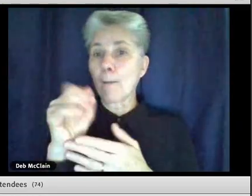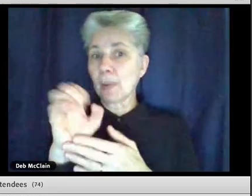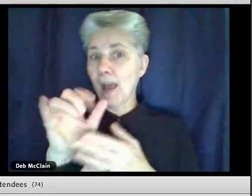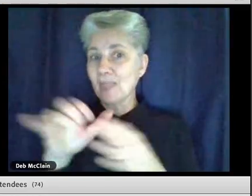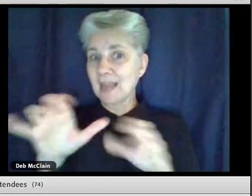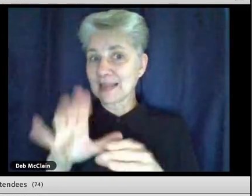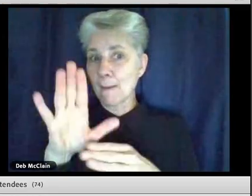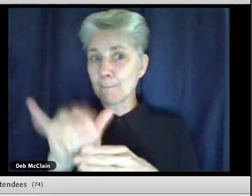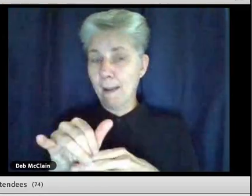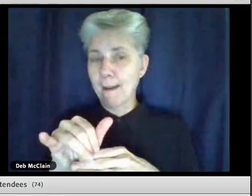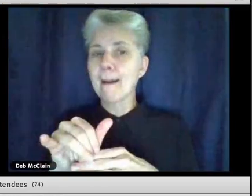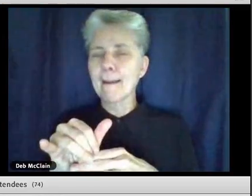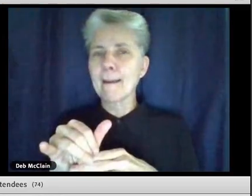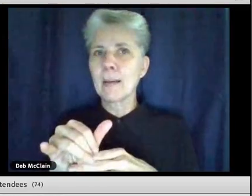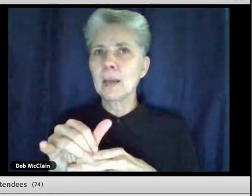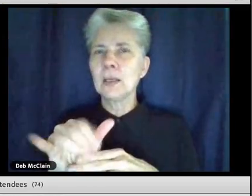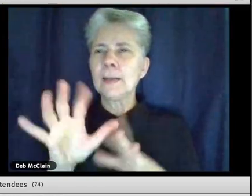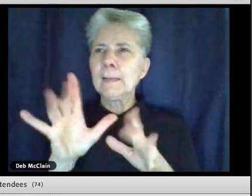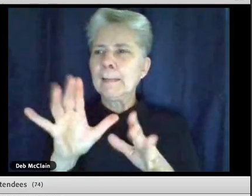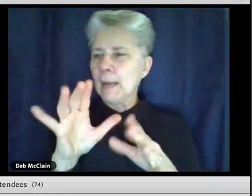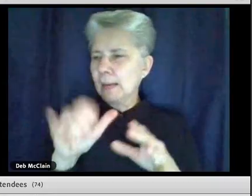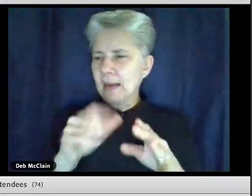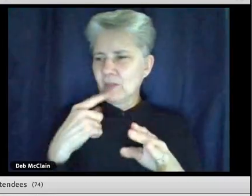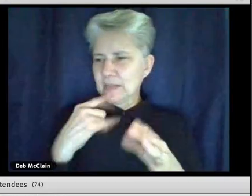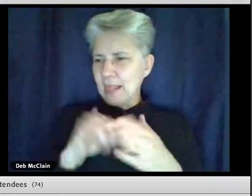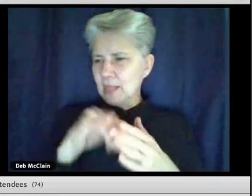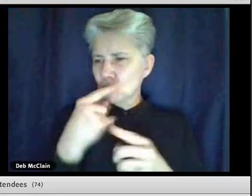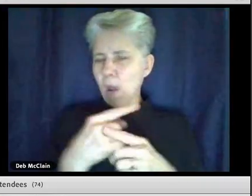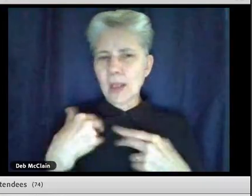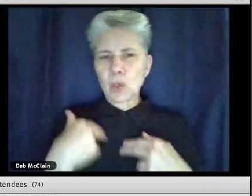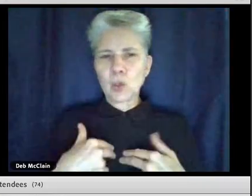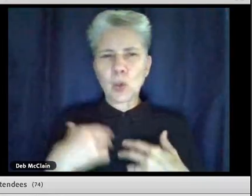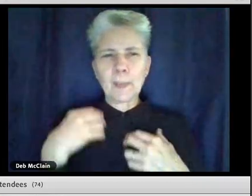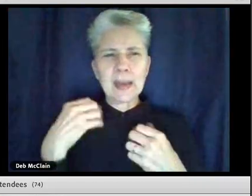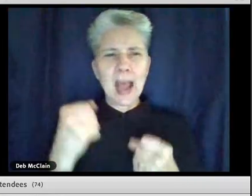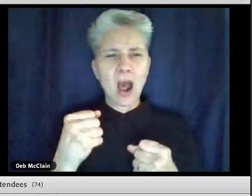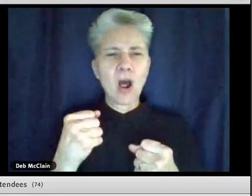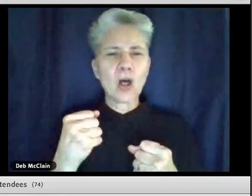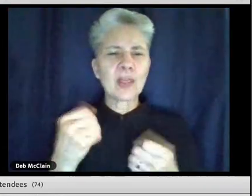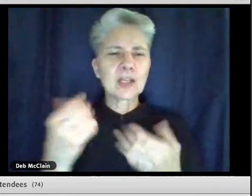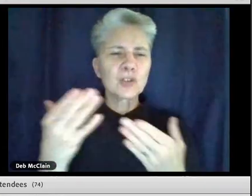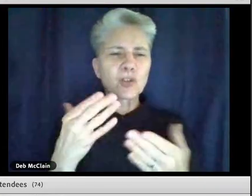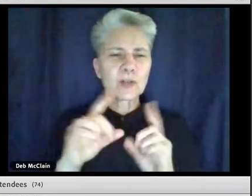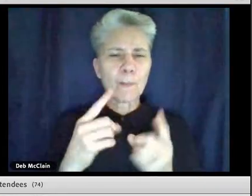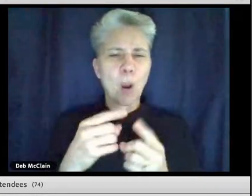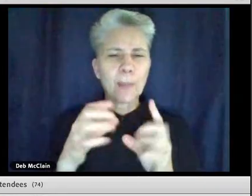There's also a Disaster Distress Helpline, and this is done by the -- I can never say this right,